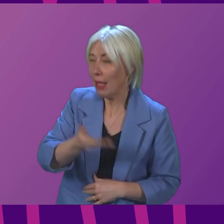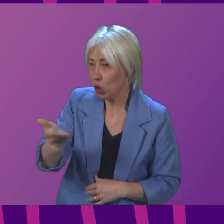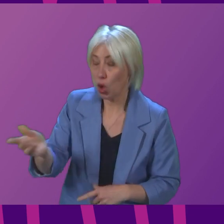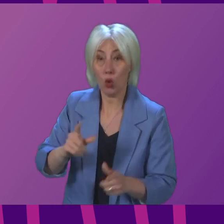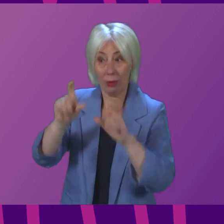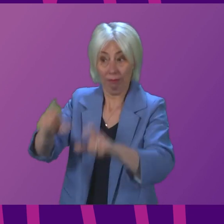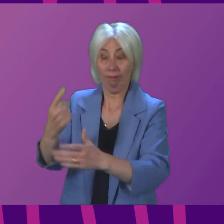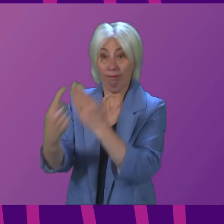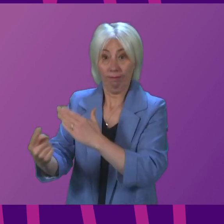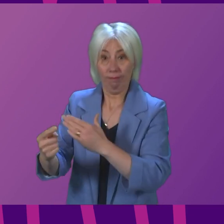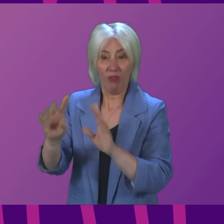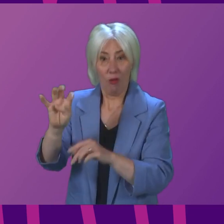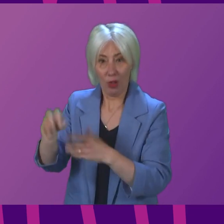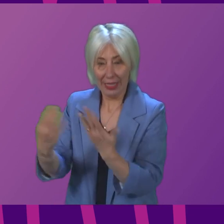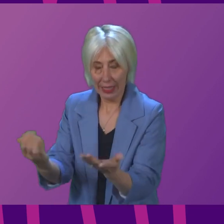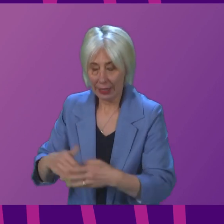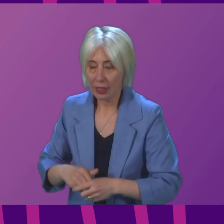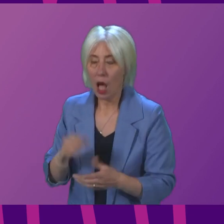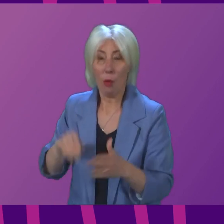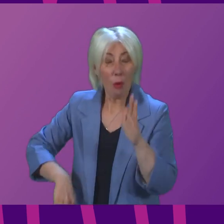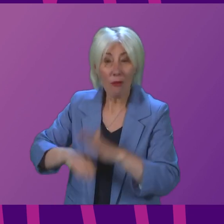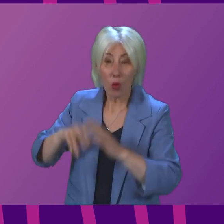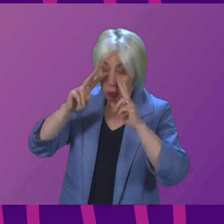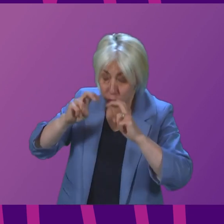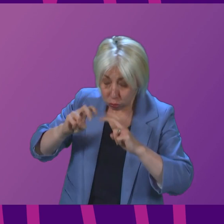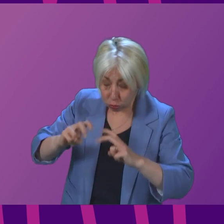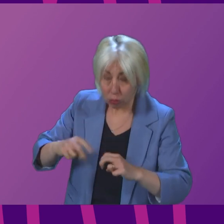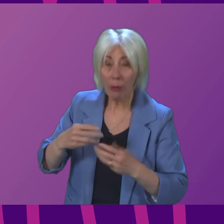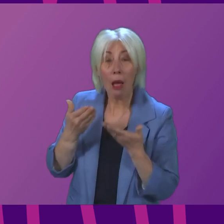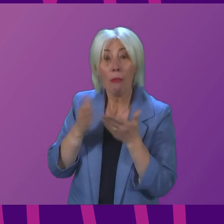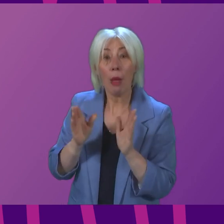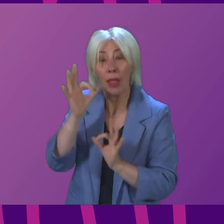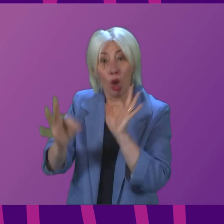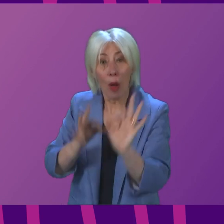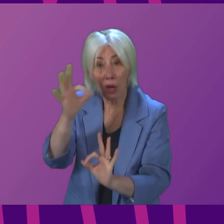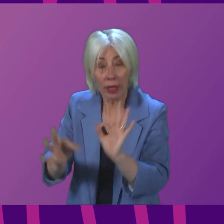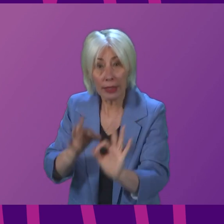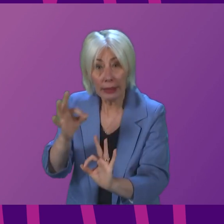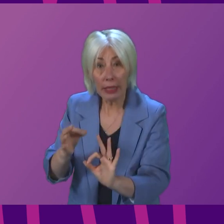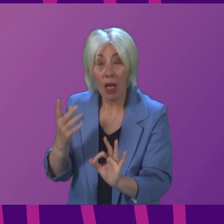These are matters that will be fully scrutinised by the public inquiry under the convenership